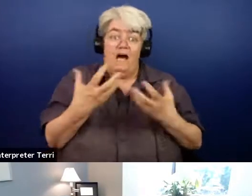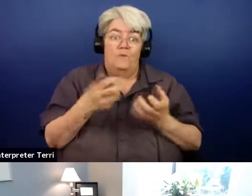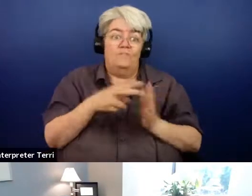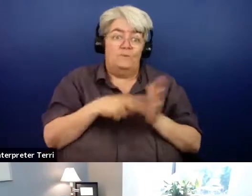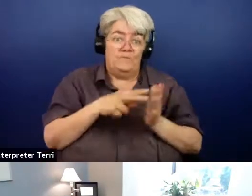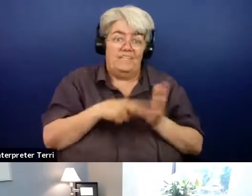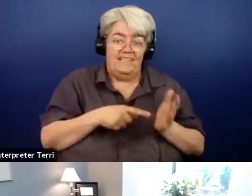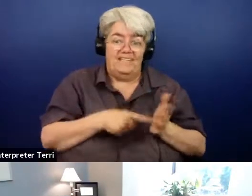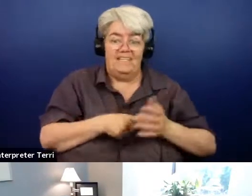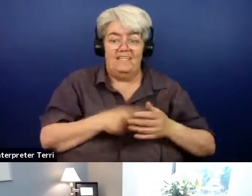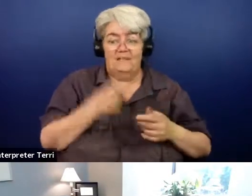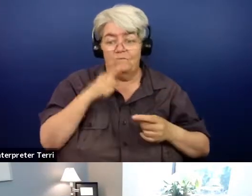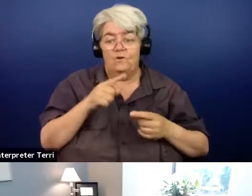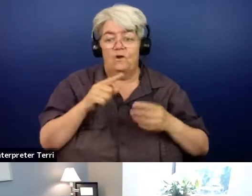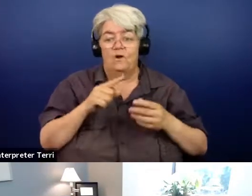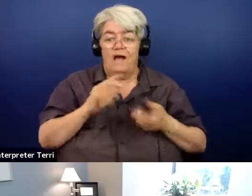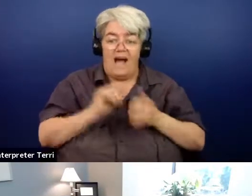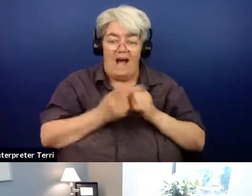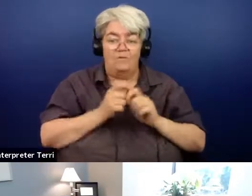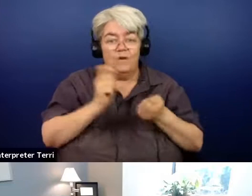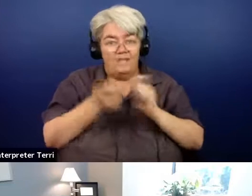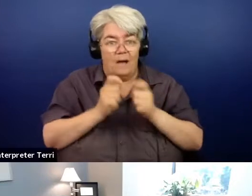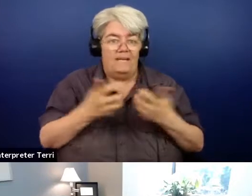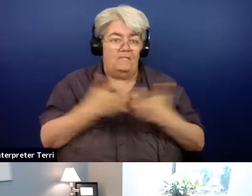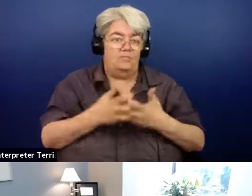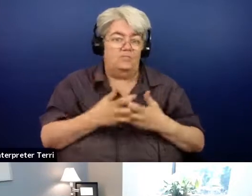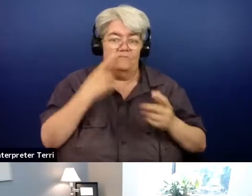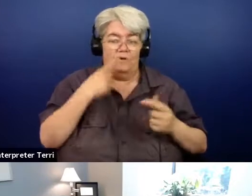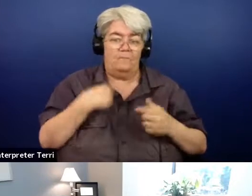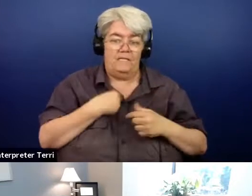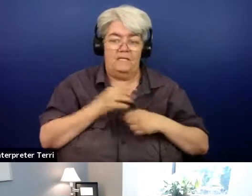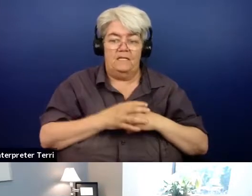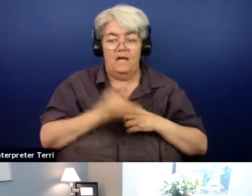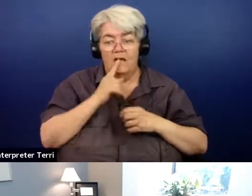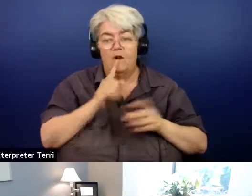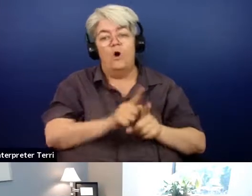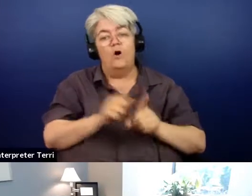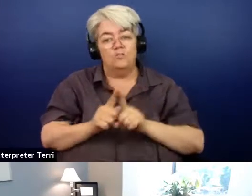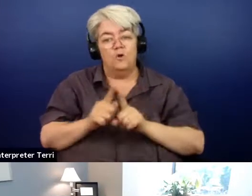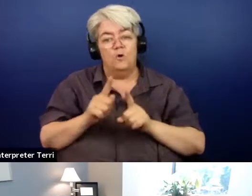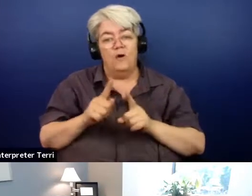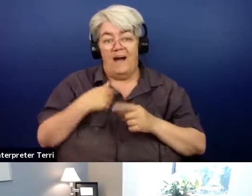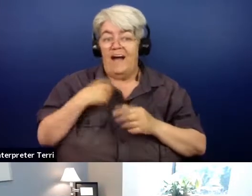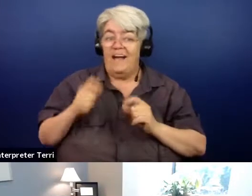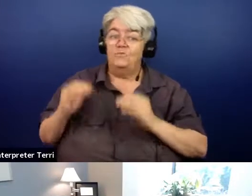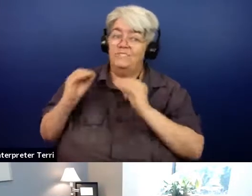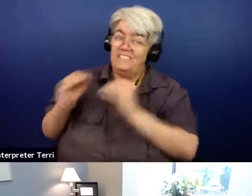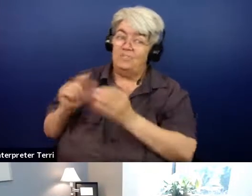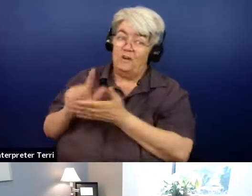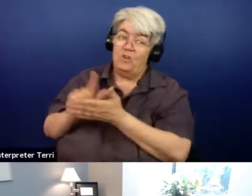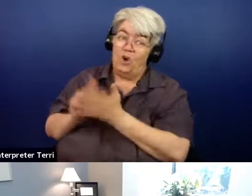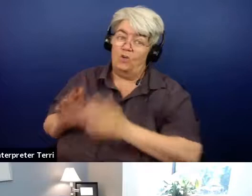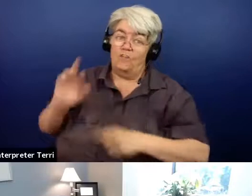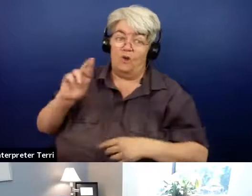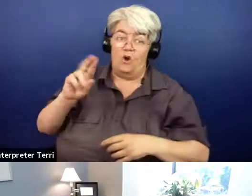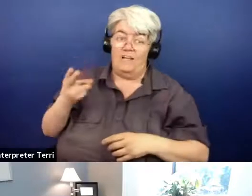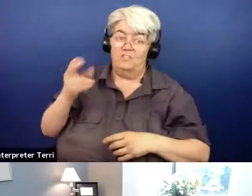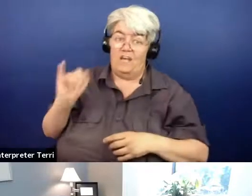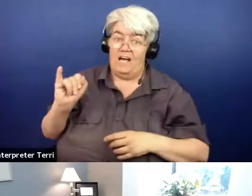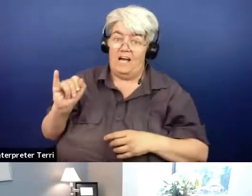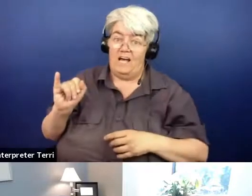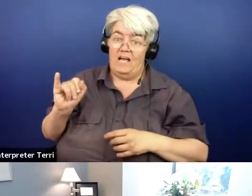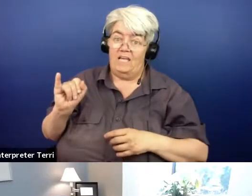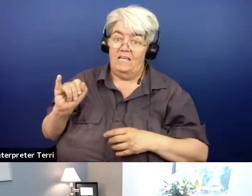as far as accommodations. It was also educating my lawyer that RHI put so much time into educating